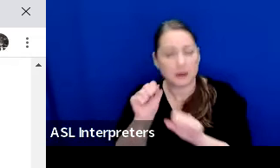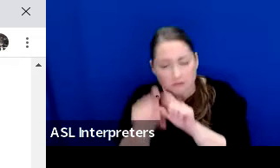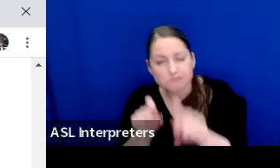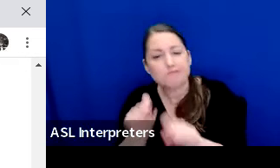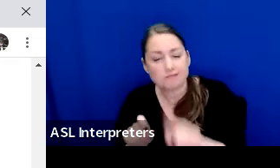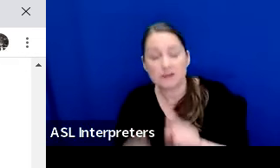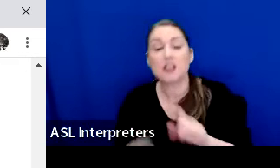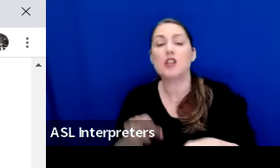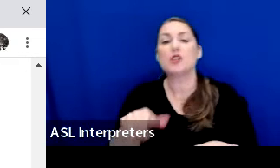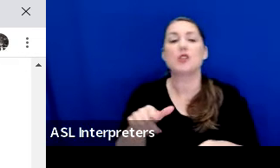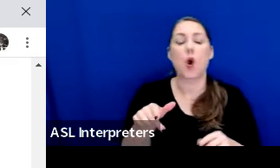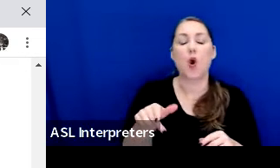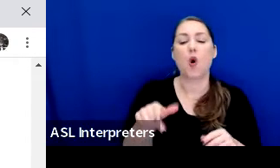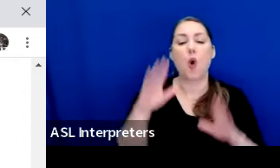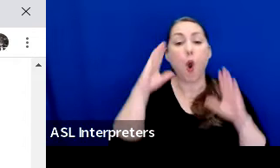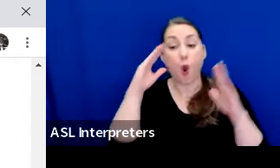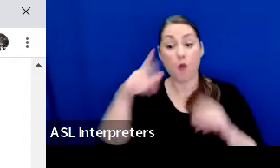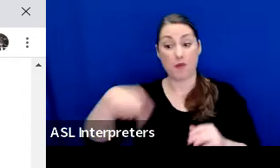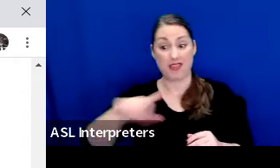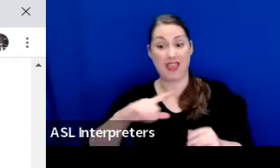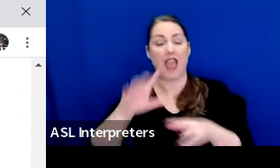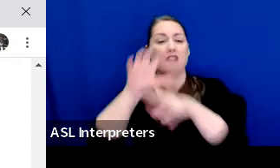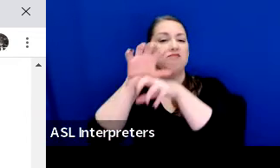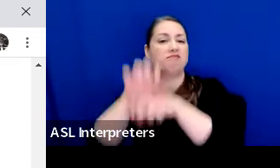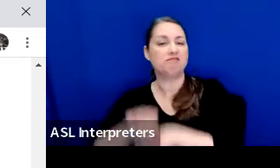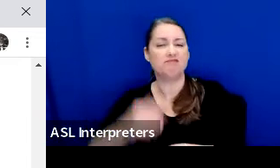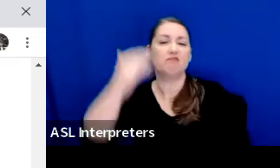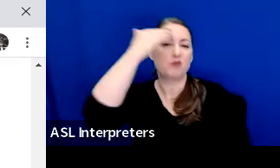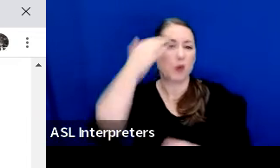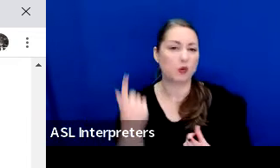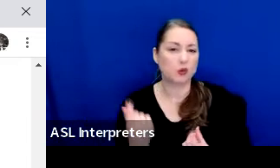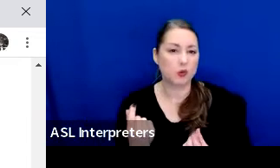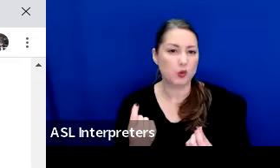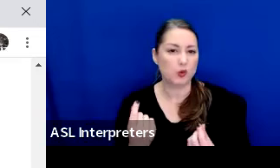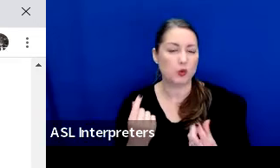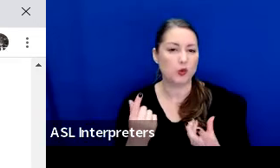hopefully they'll get the idea of what they're supposed to do. OK, and but they're not going to memorize